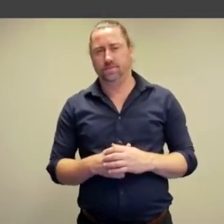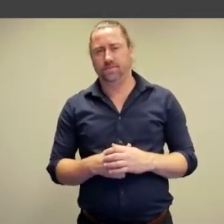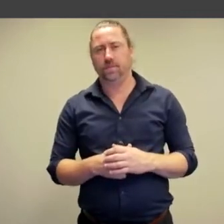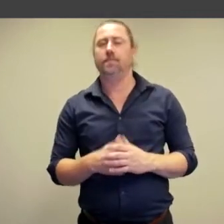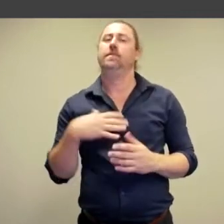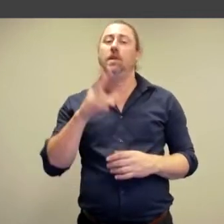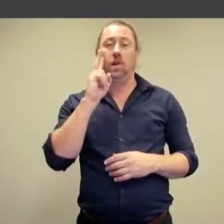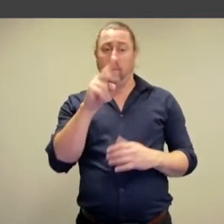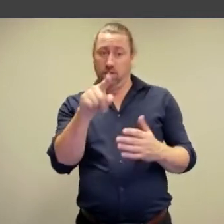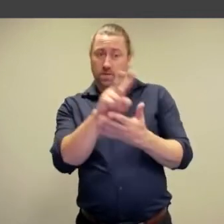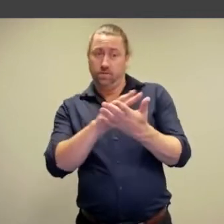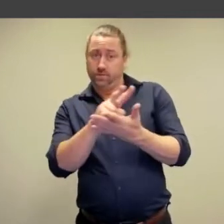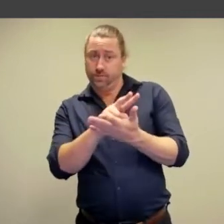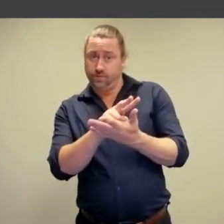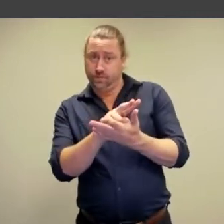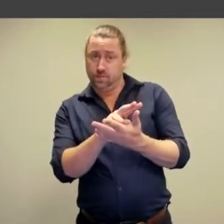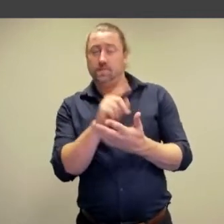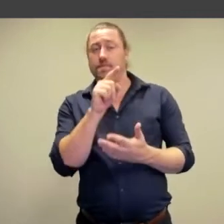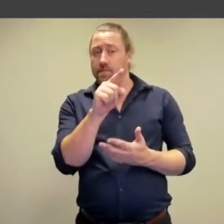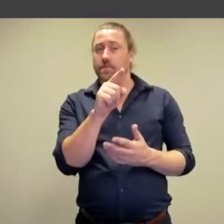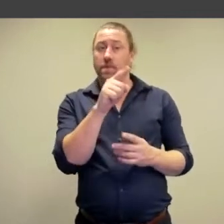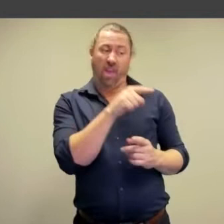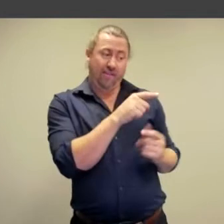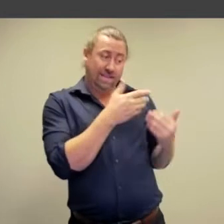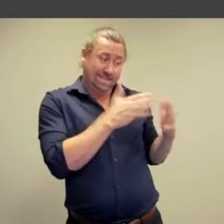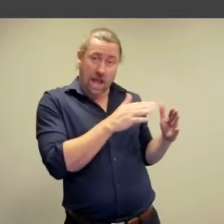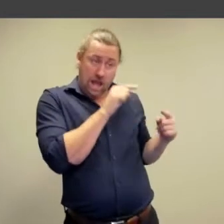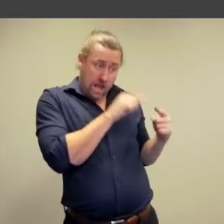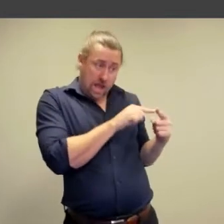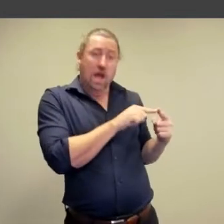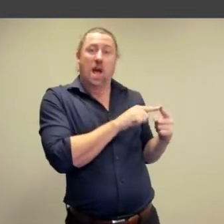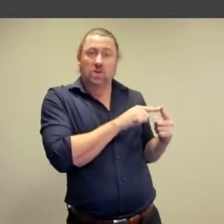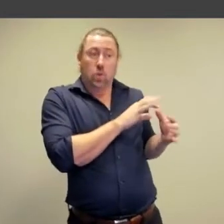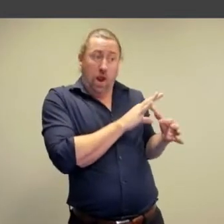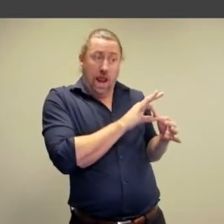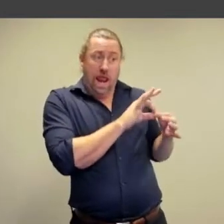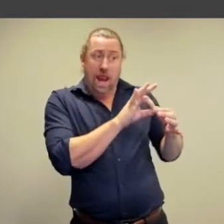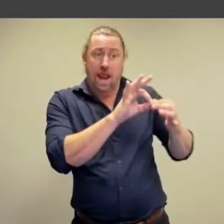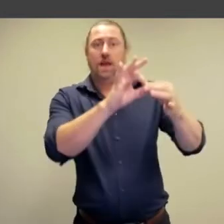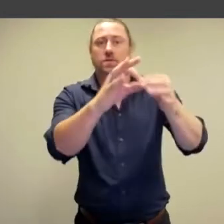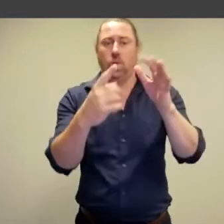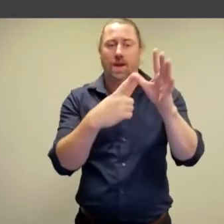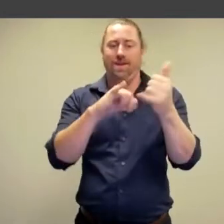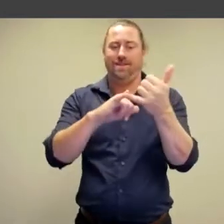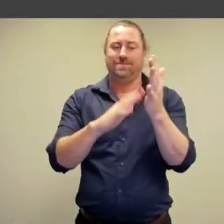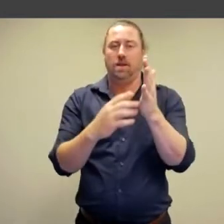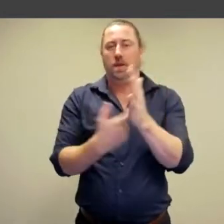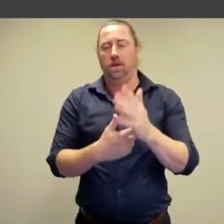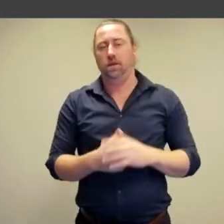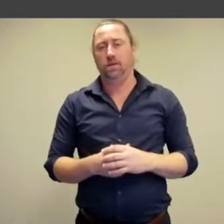video as a predecessor for ASMR.